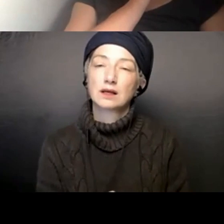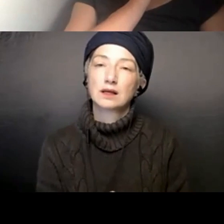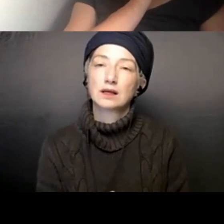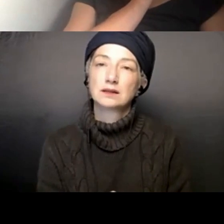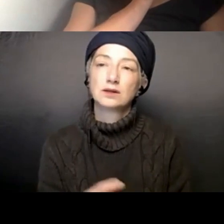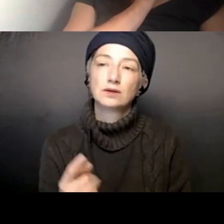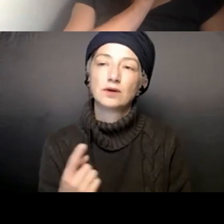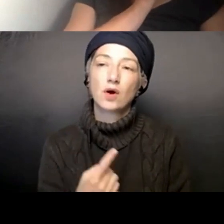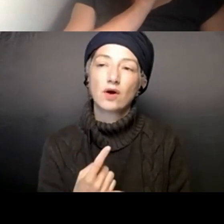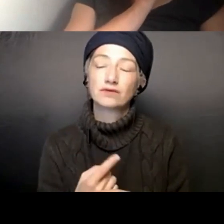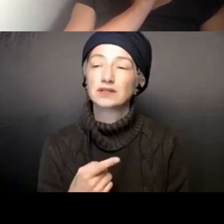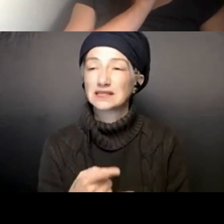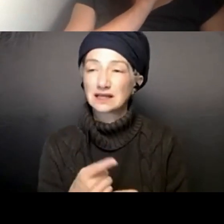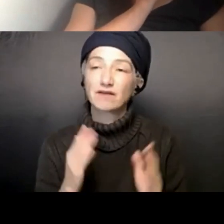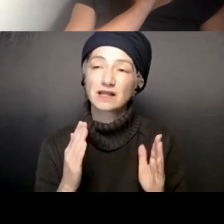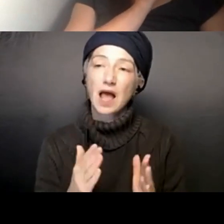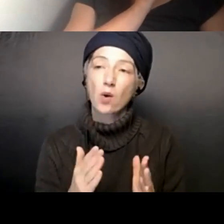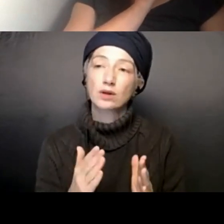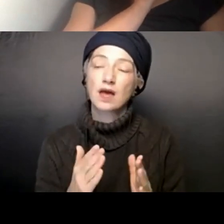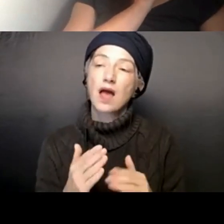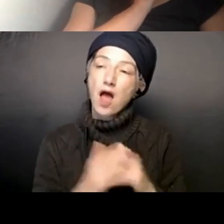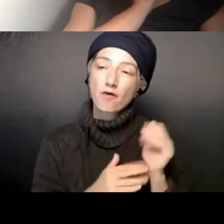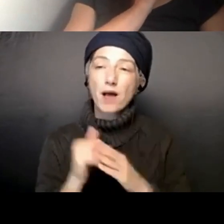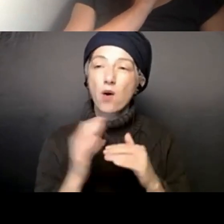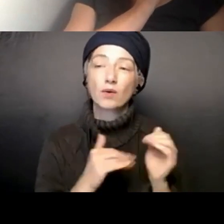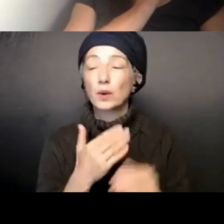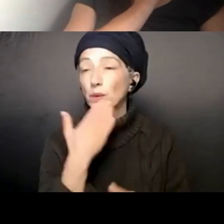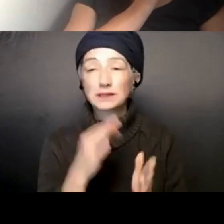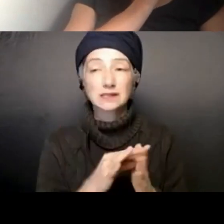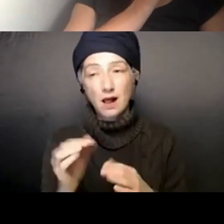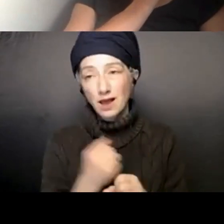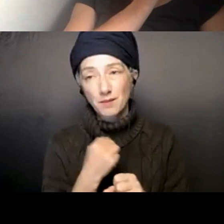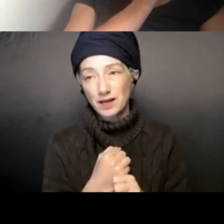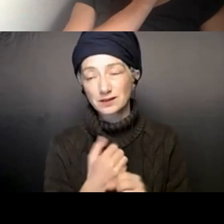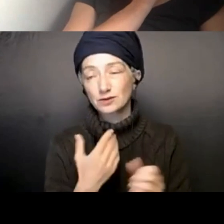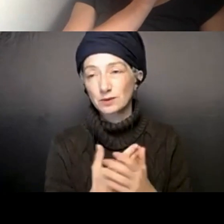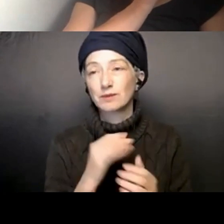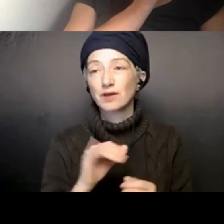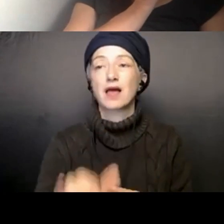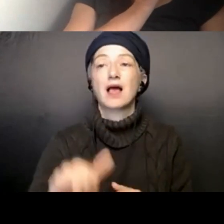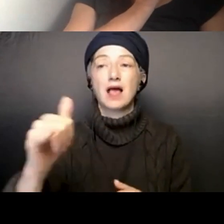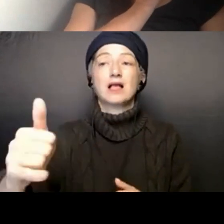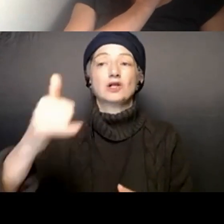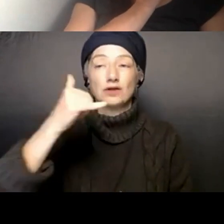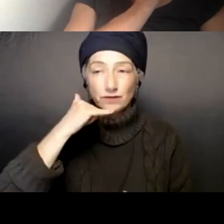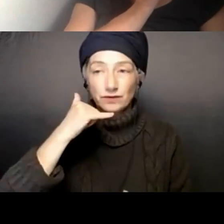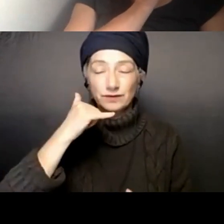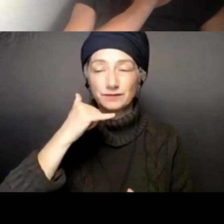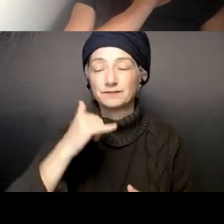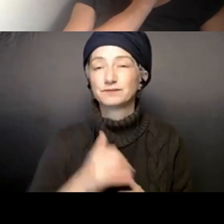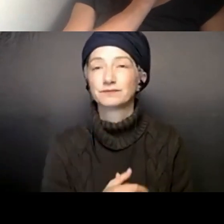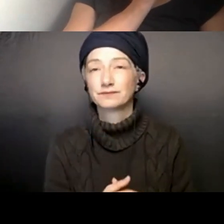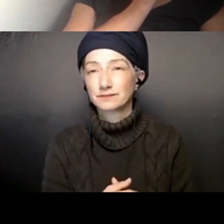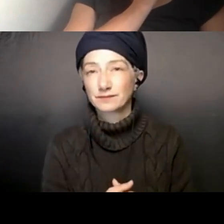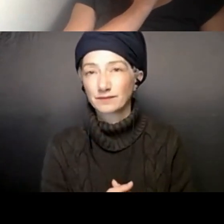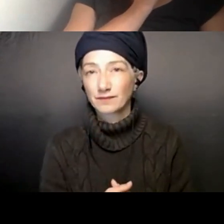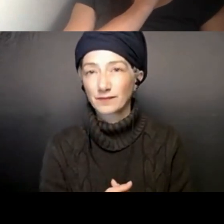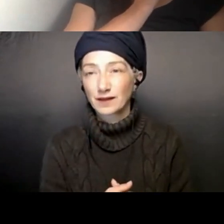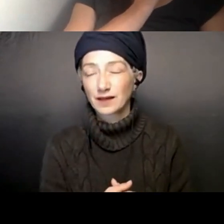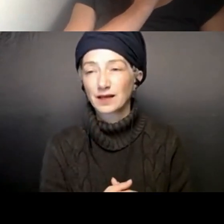and unpaid work, is that when I get a call and I know, okay, especially when it's a big institution,